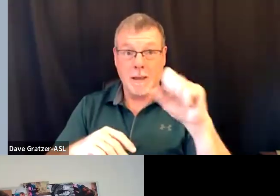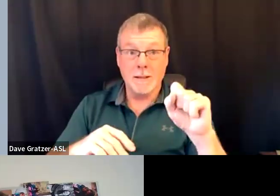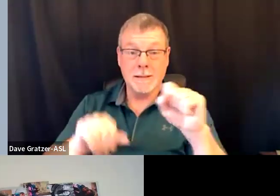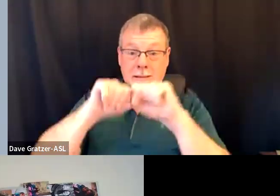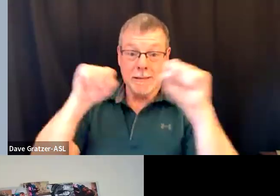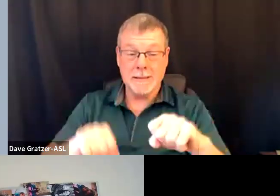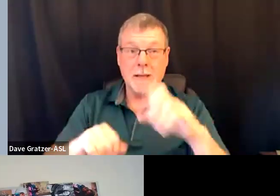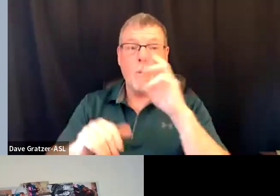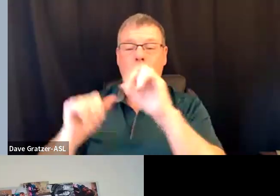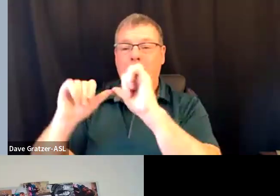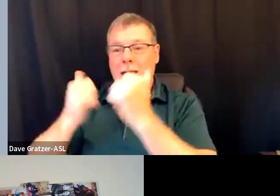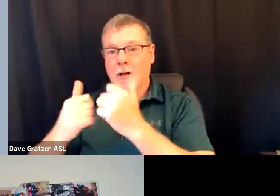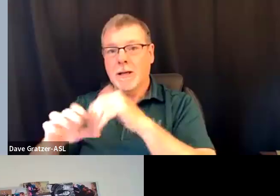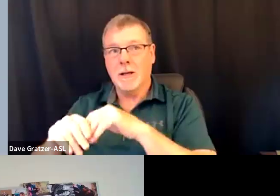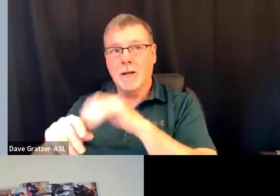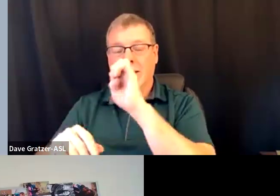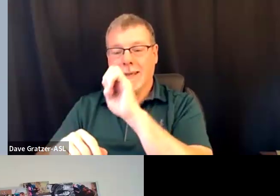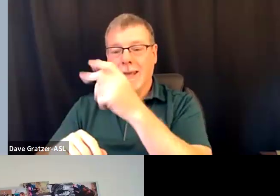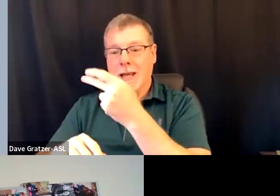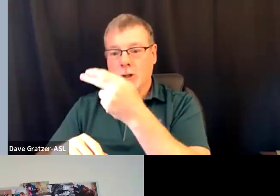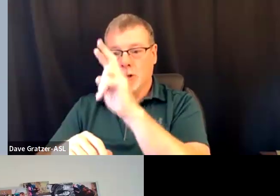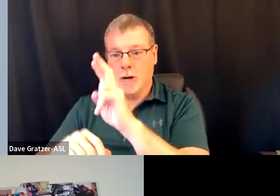or their agency's EHR system.